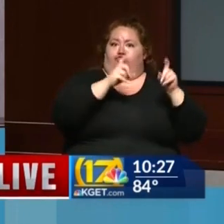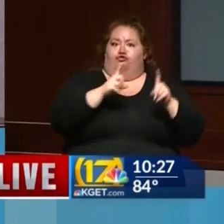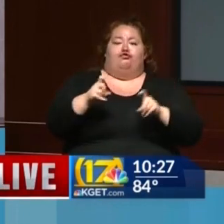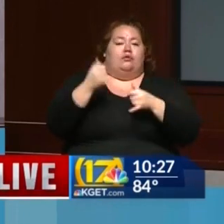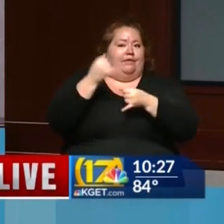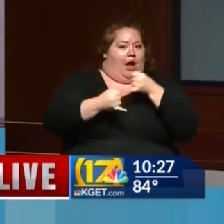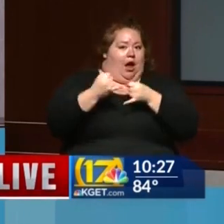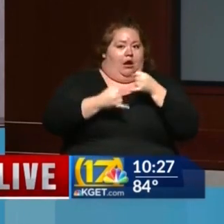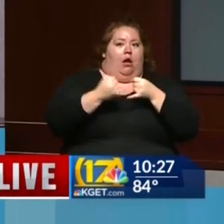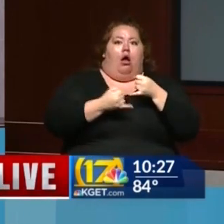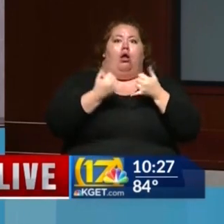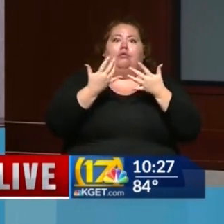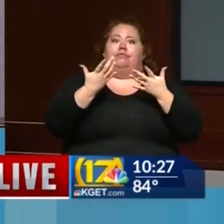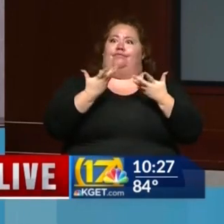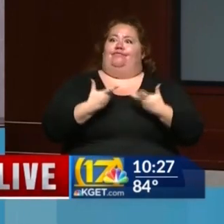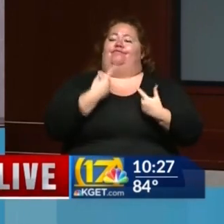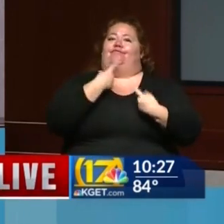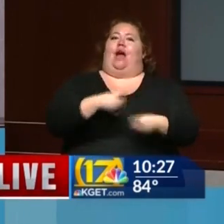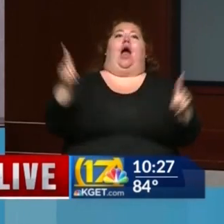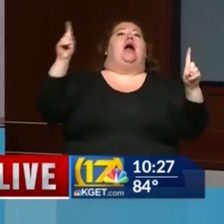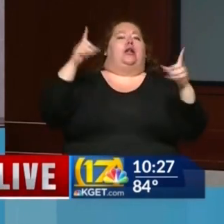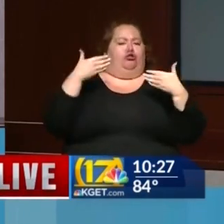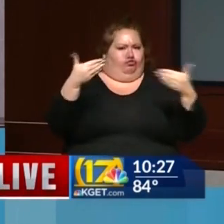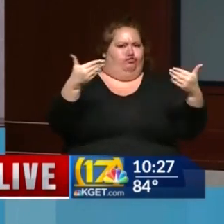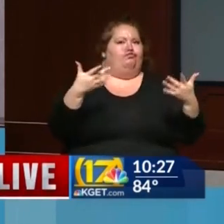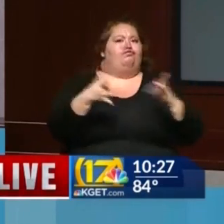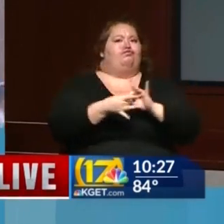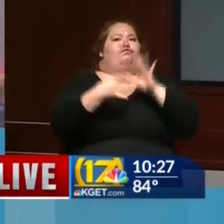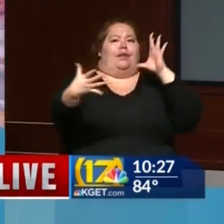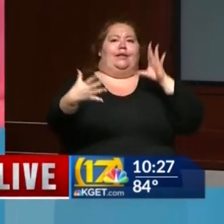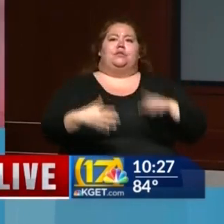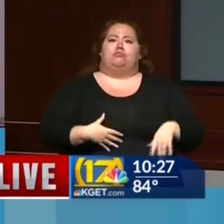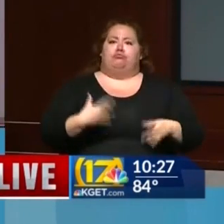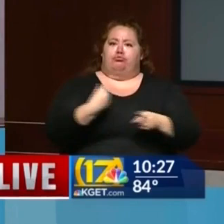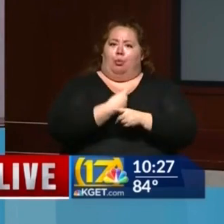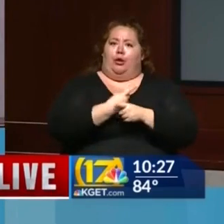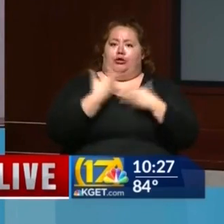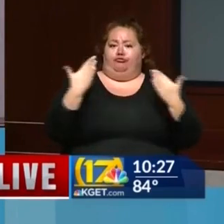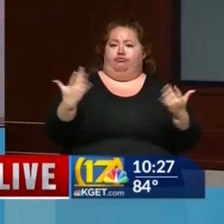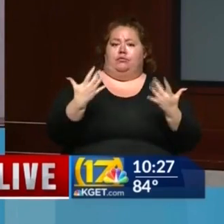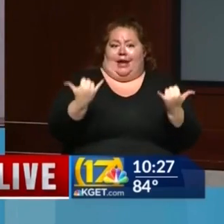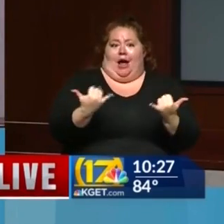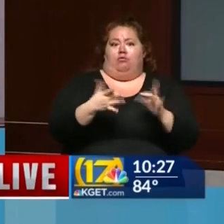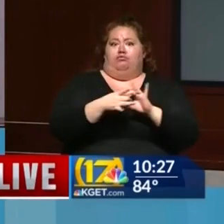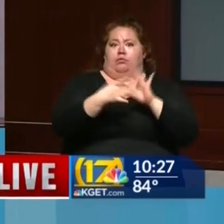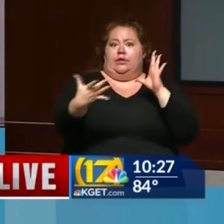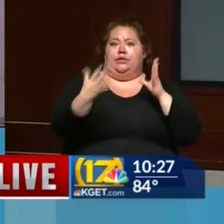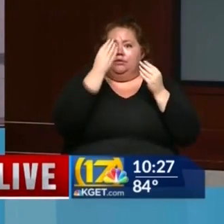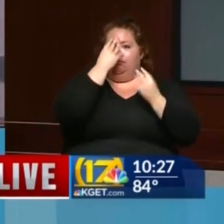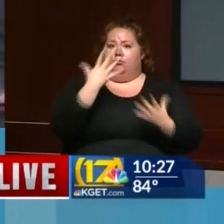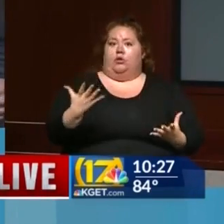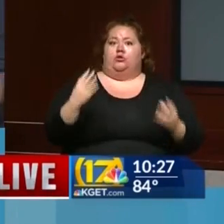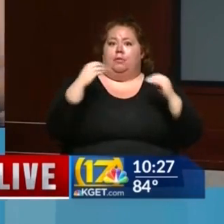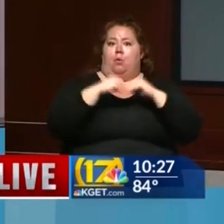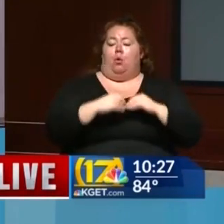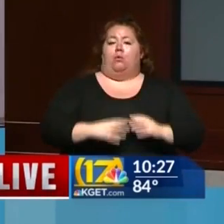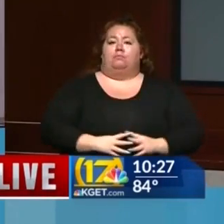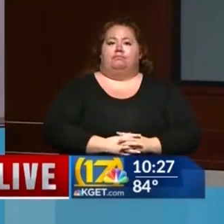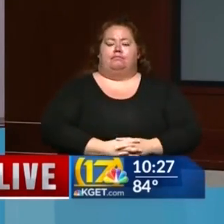CAN APPROPRIATELY RELEASE THE MODEL. AND IT WAS A MODEL BASED ON REAL DATA, AND WE WERE GIVEN THE GO